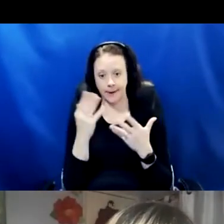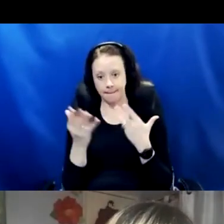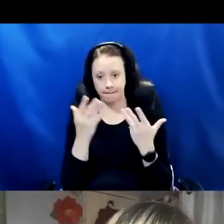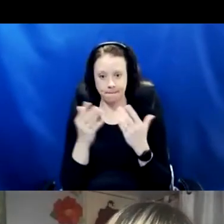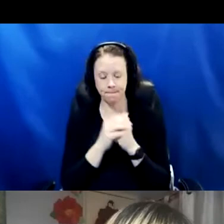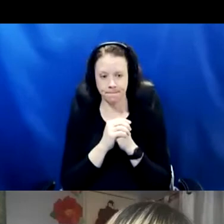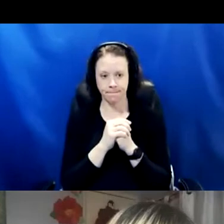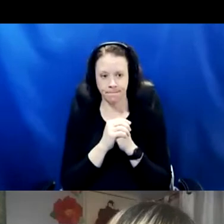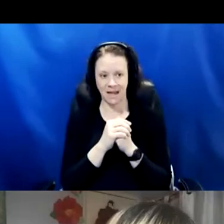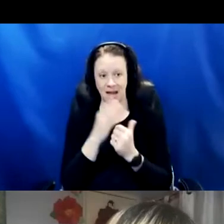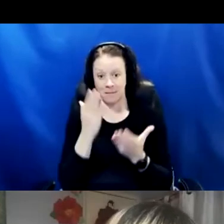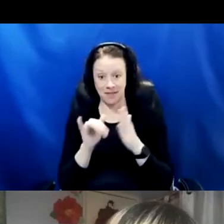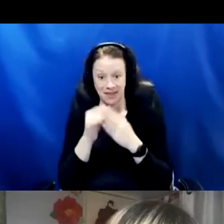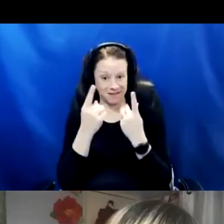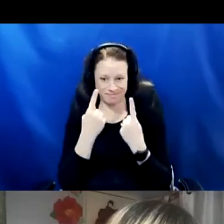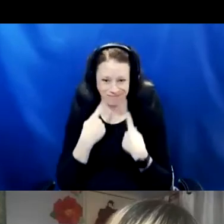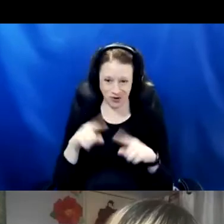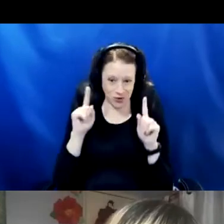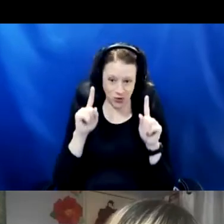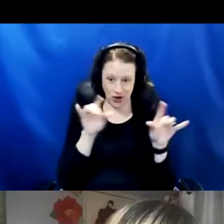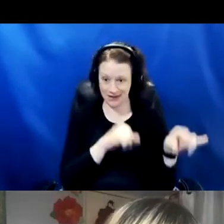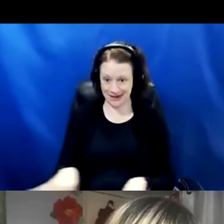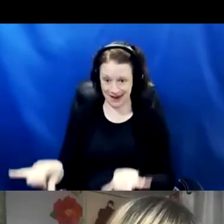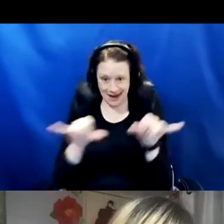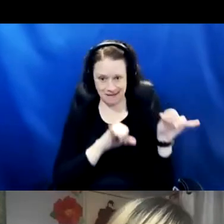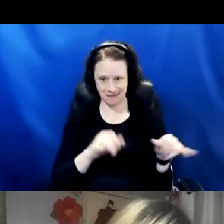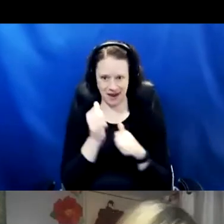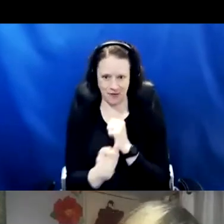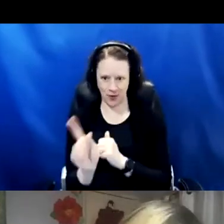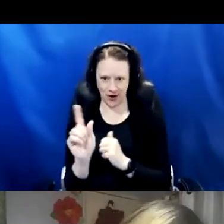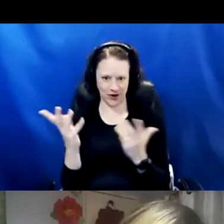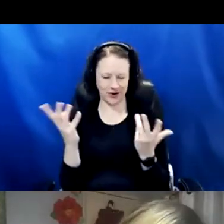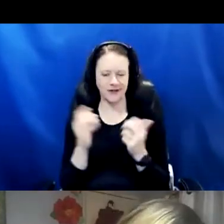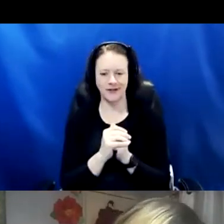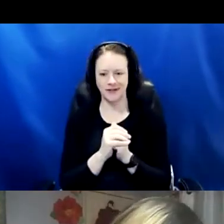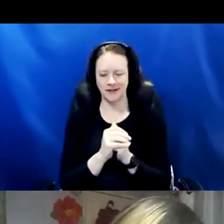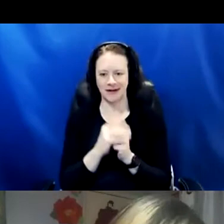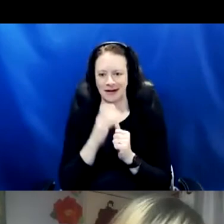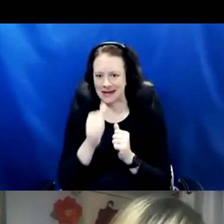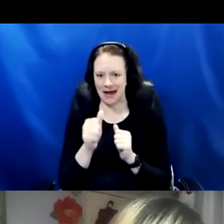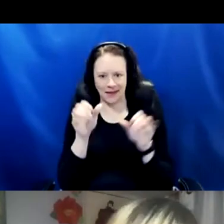it may not work the same everywhere. It's sort of not the same in all counties.